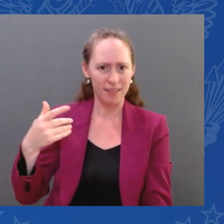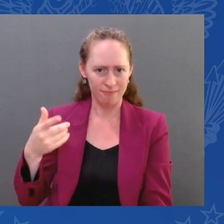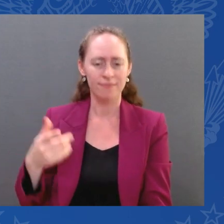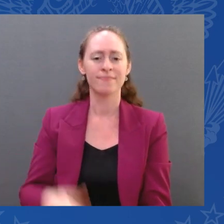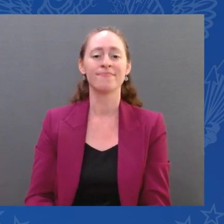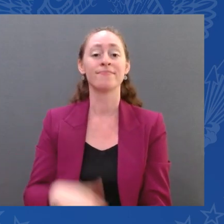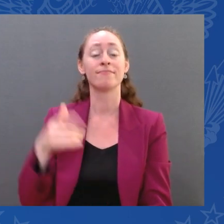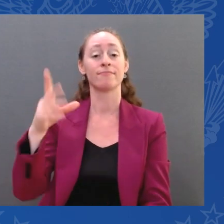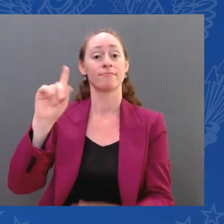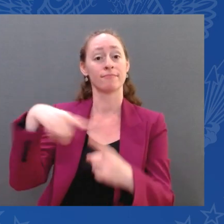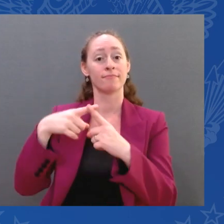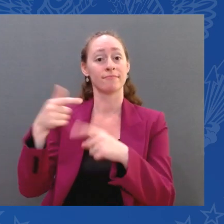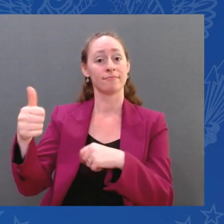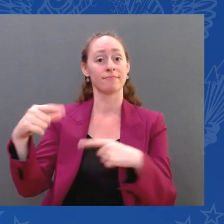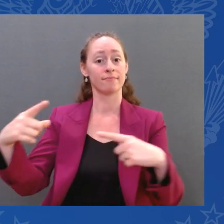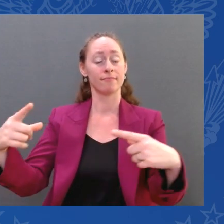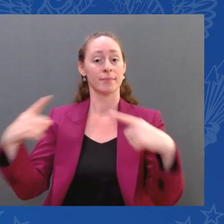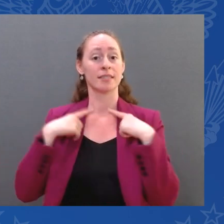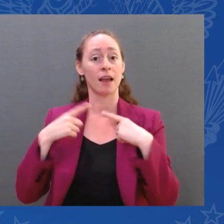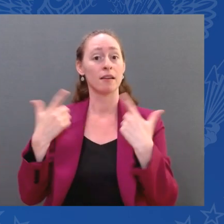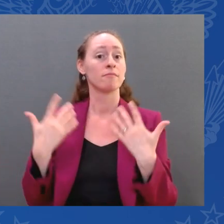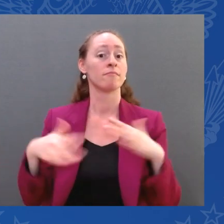Further cementing her place in American history.